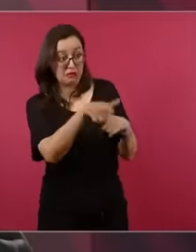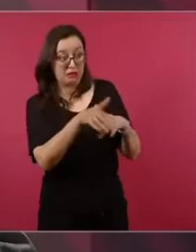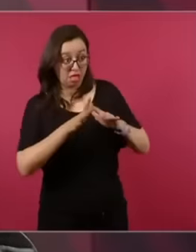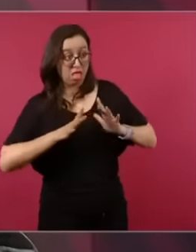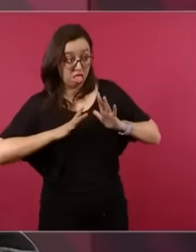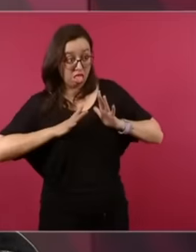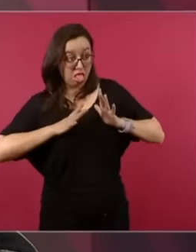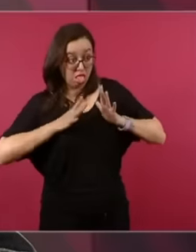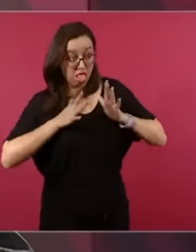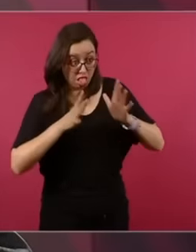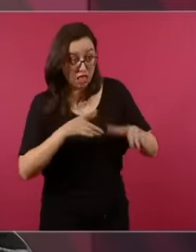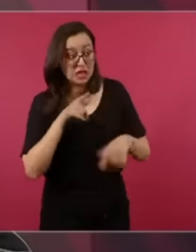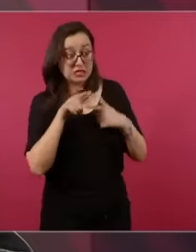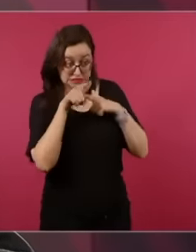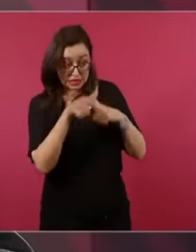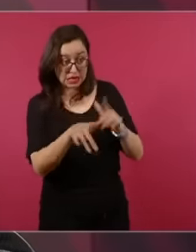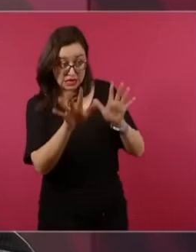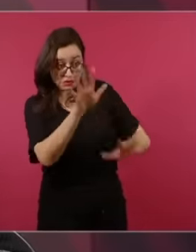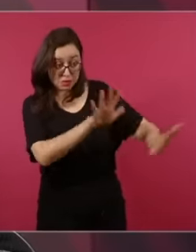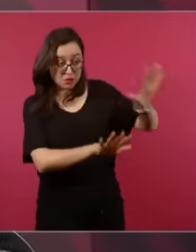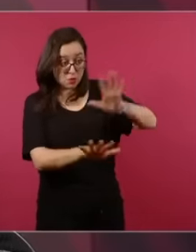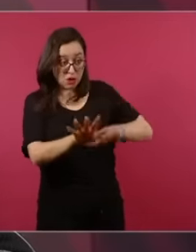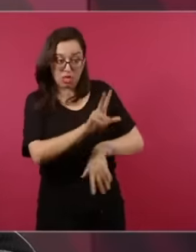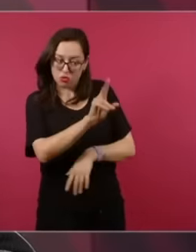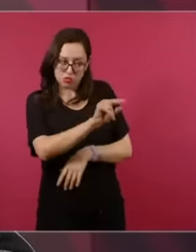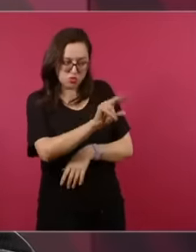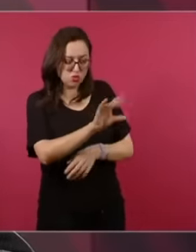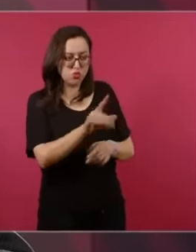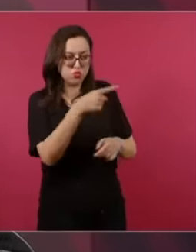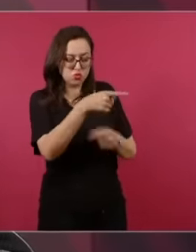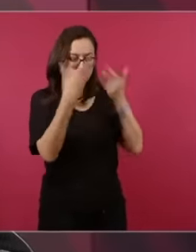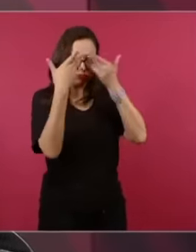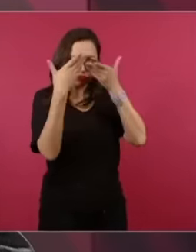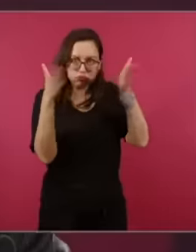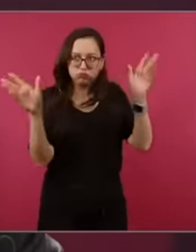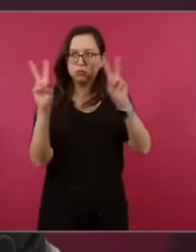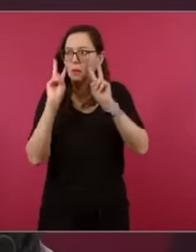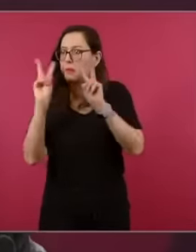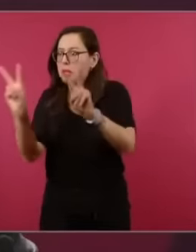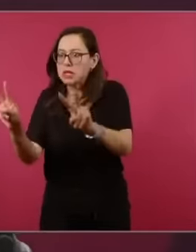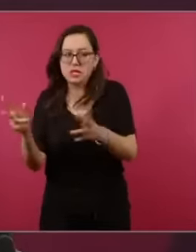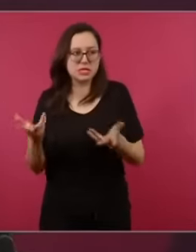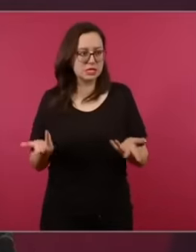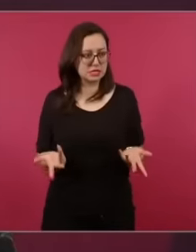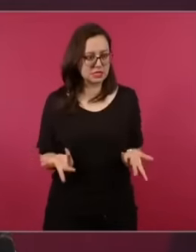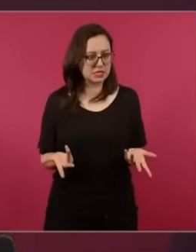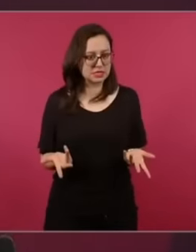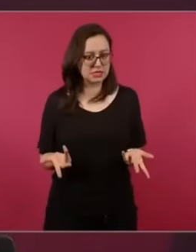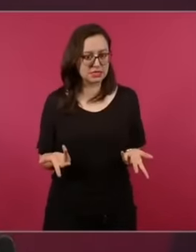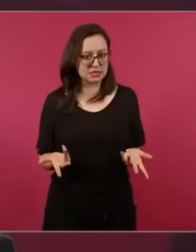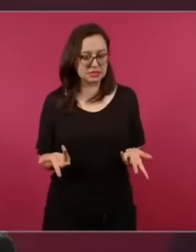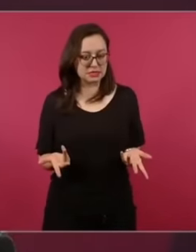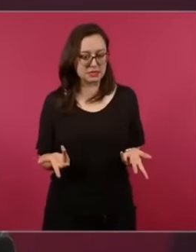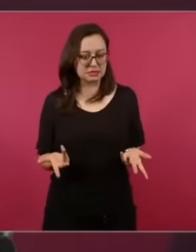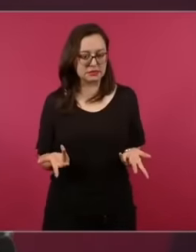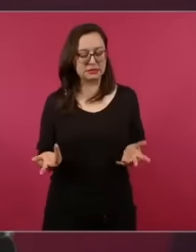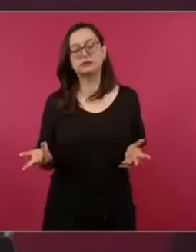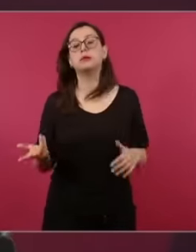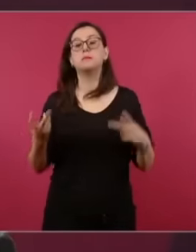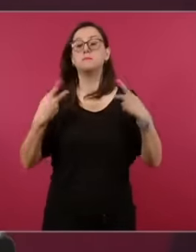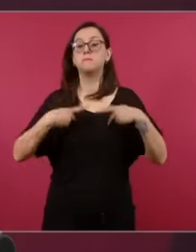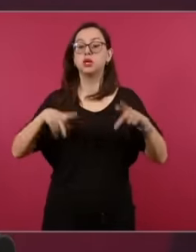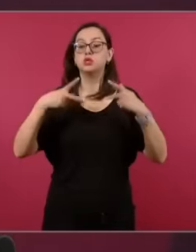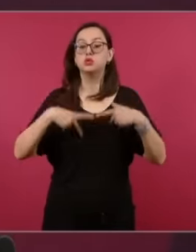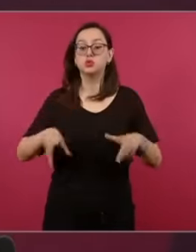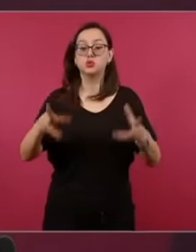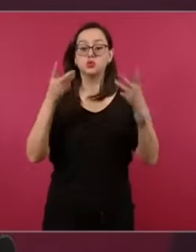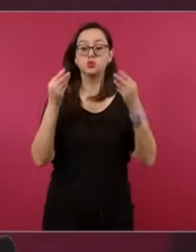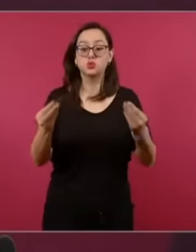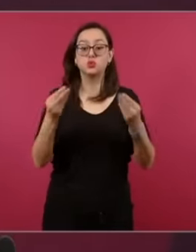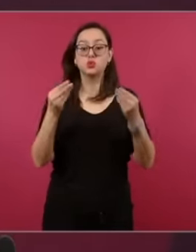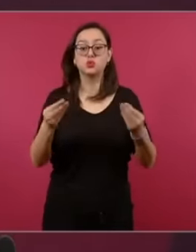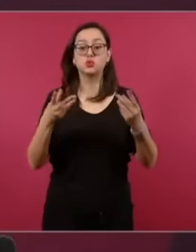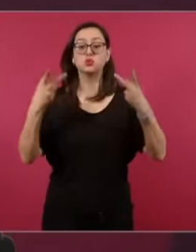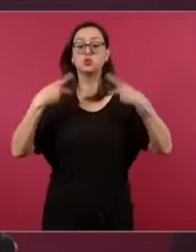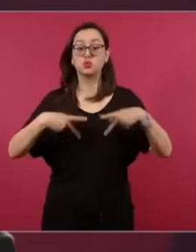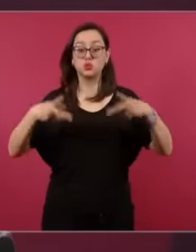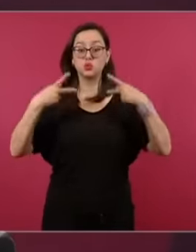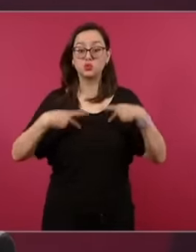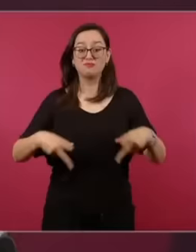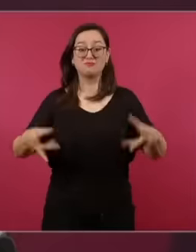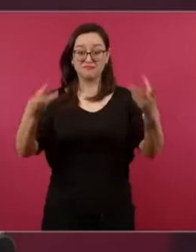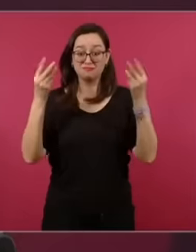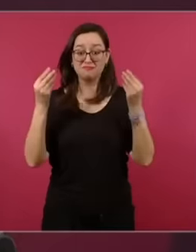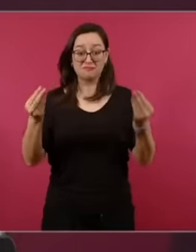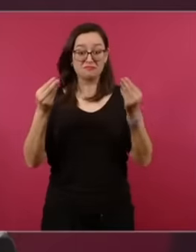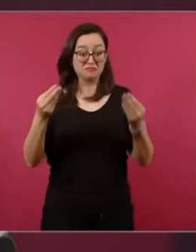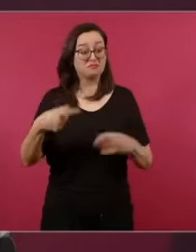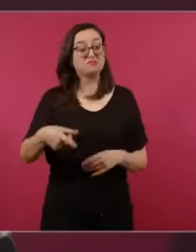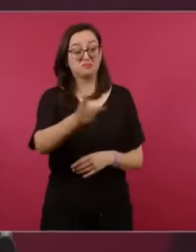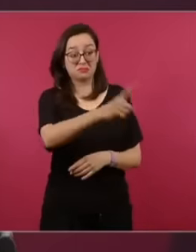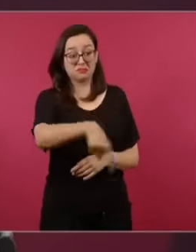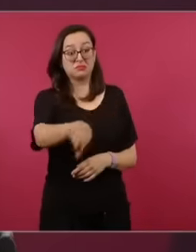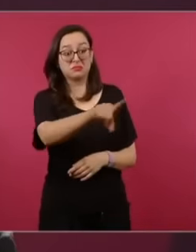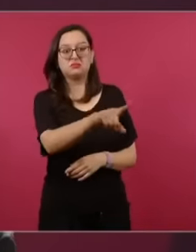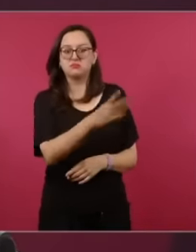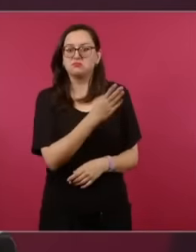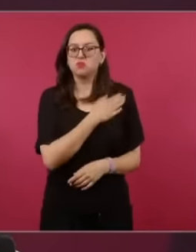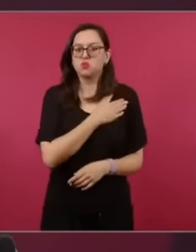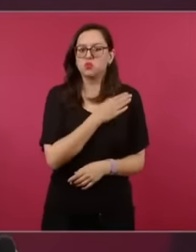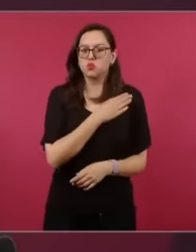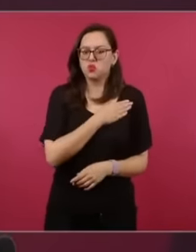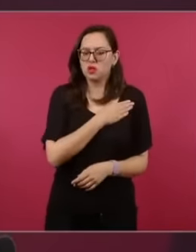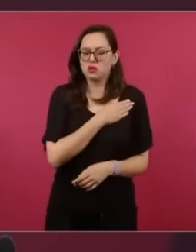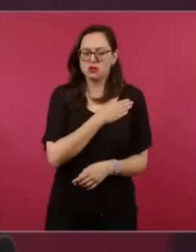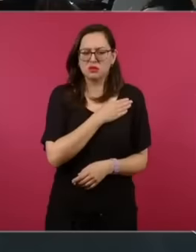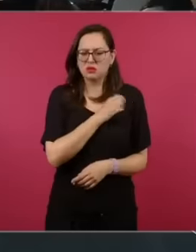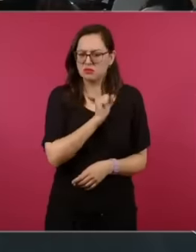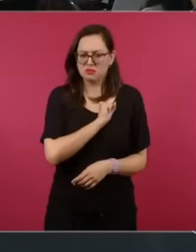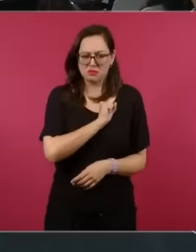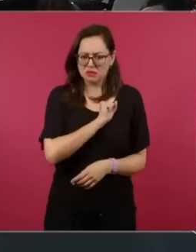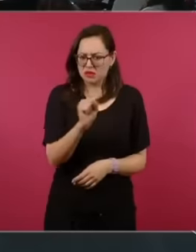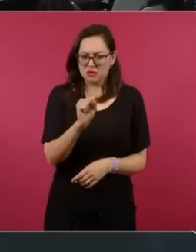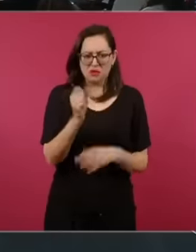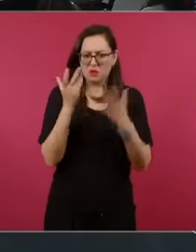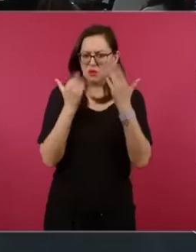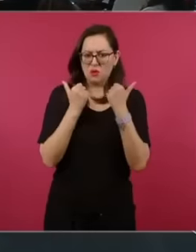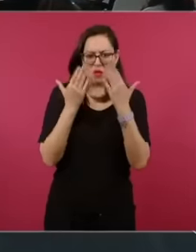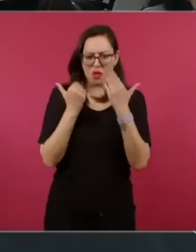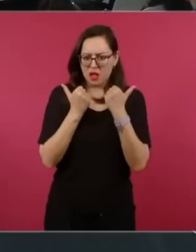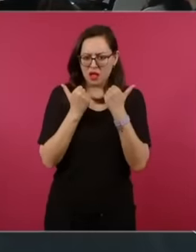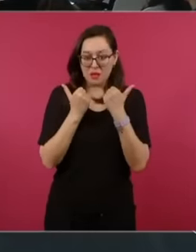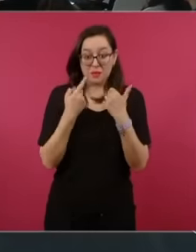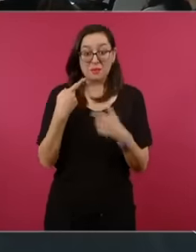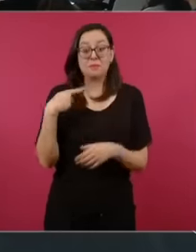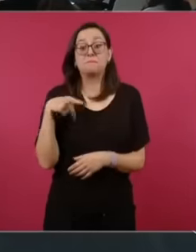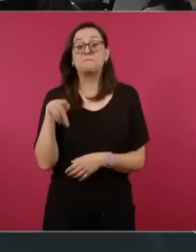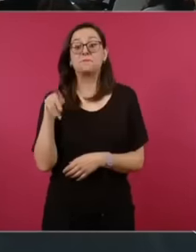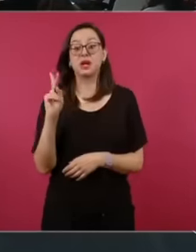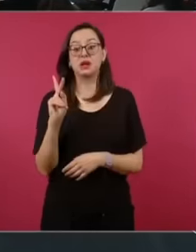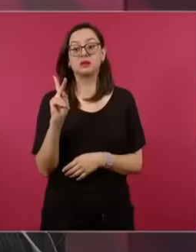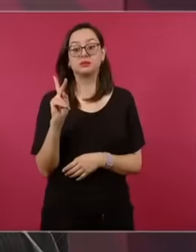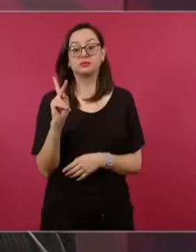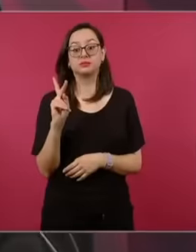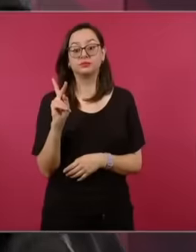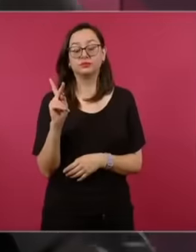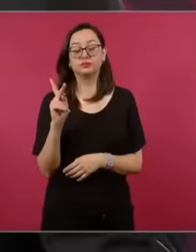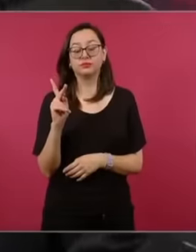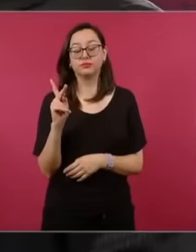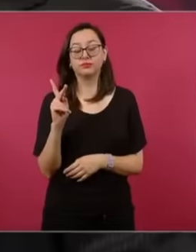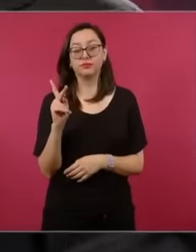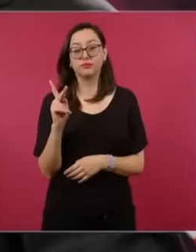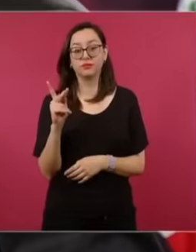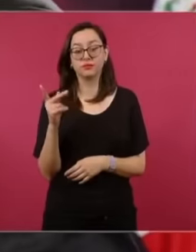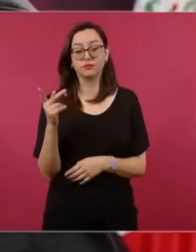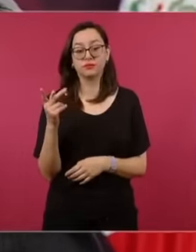Because many people, many people are good people, they do not have bad guts, but it is because of all the